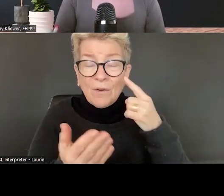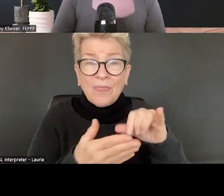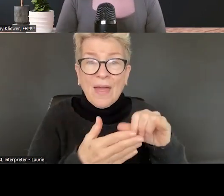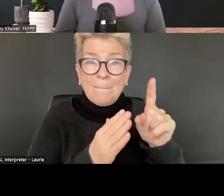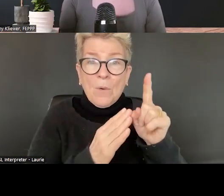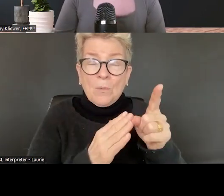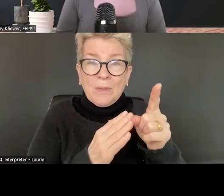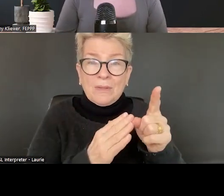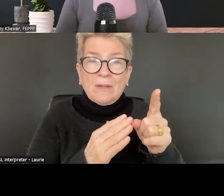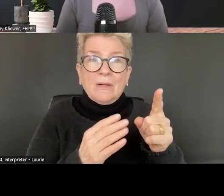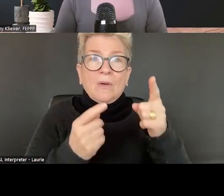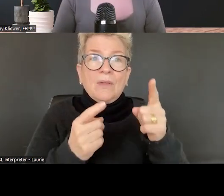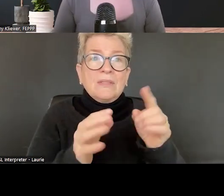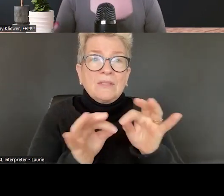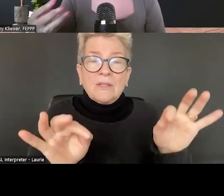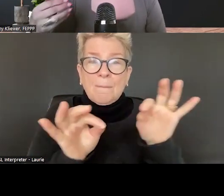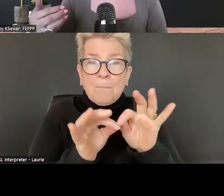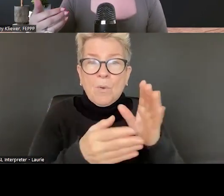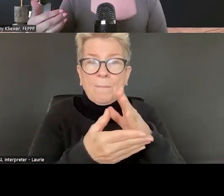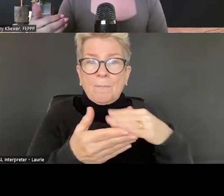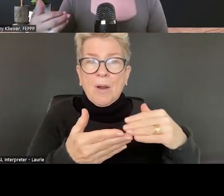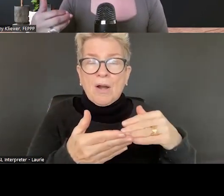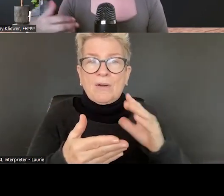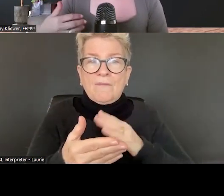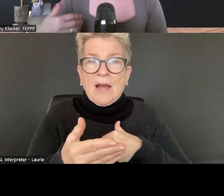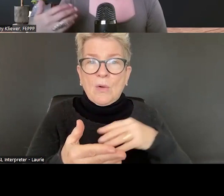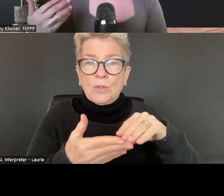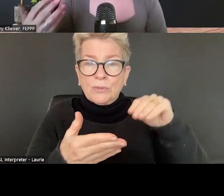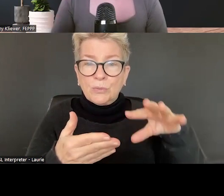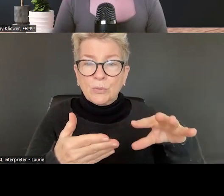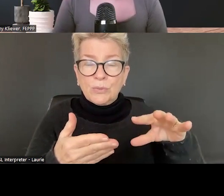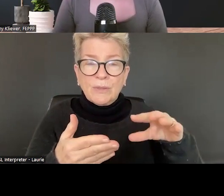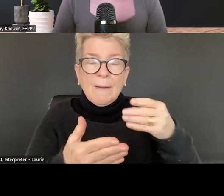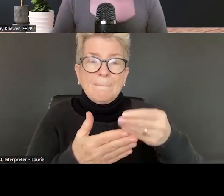an important part of our students. Money becomes such an important part